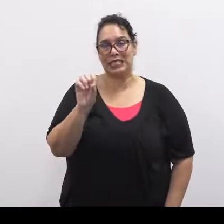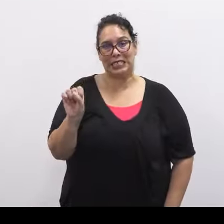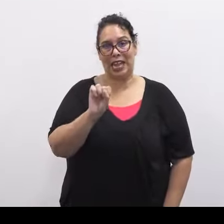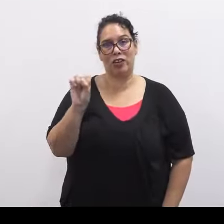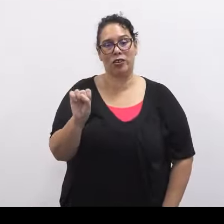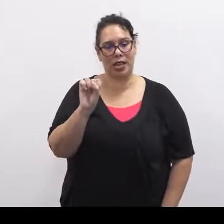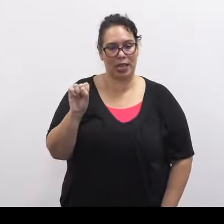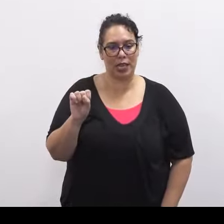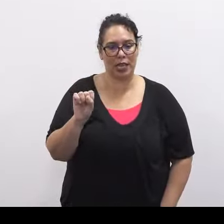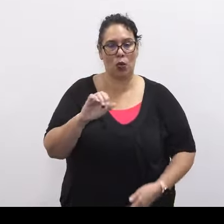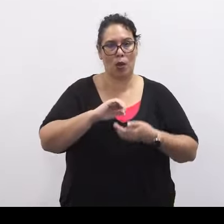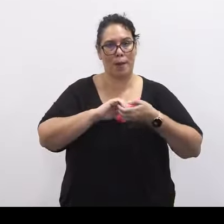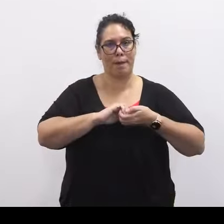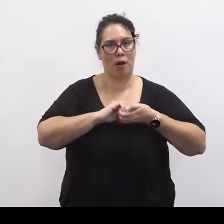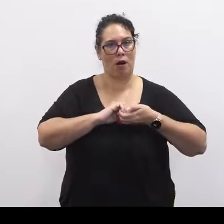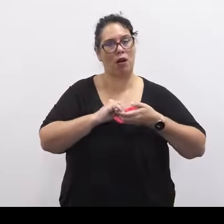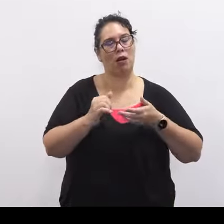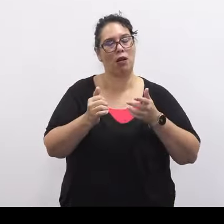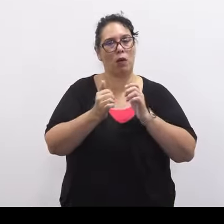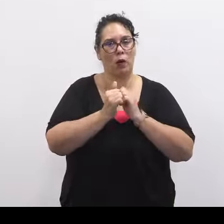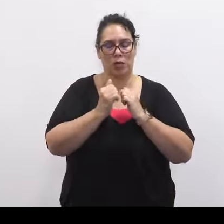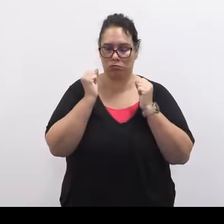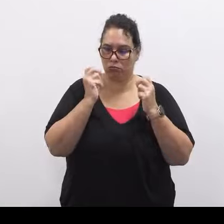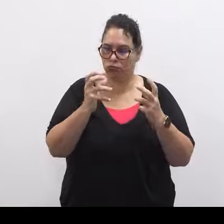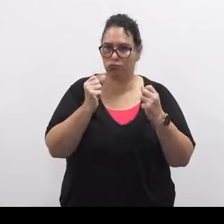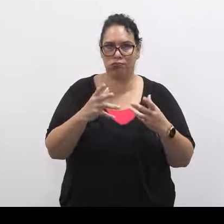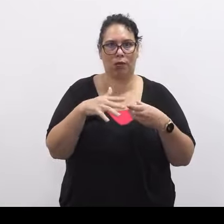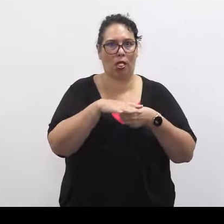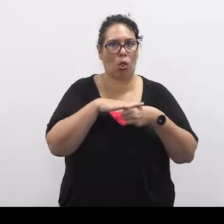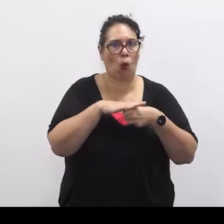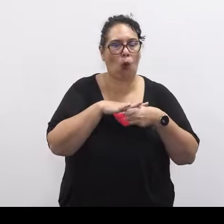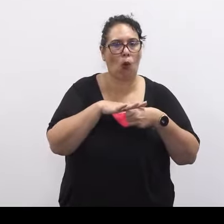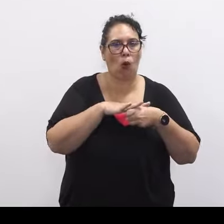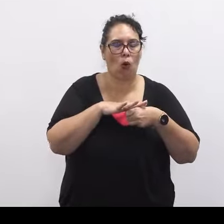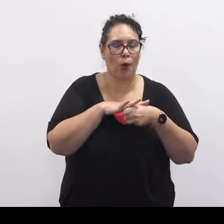we partnered with a bunch of local community partners,